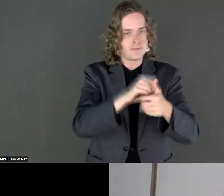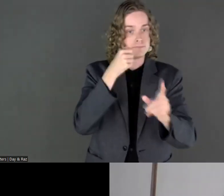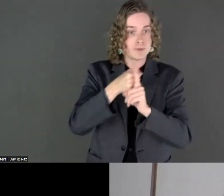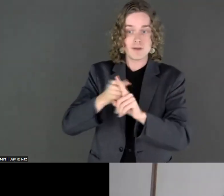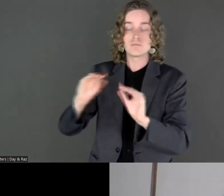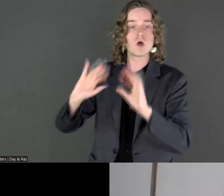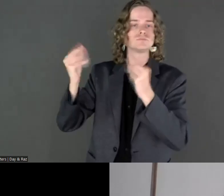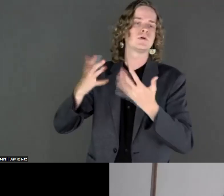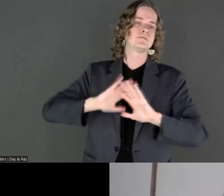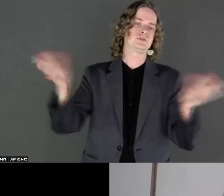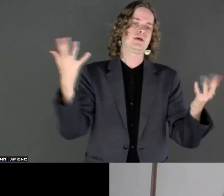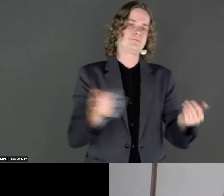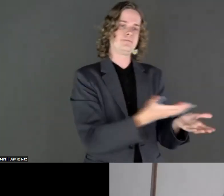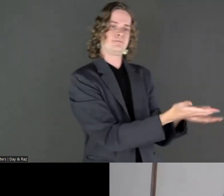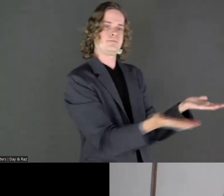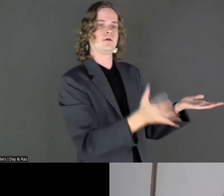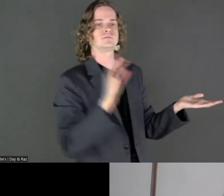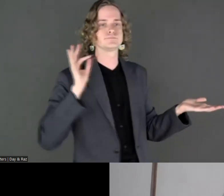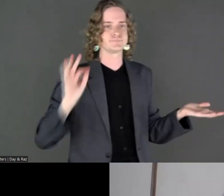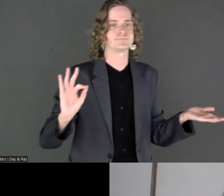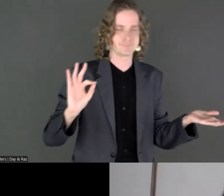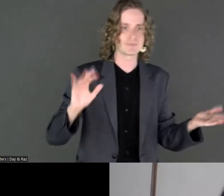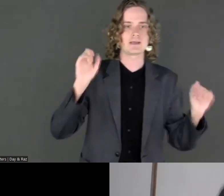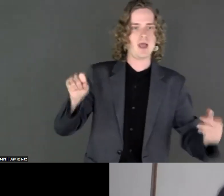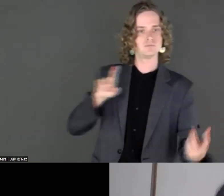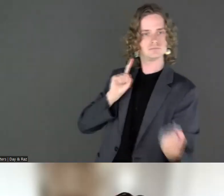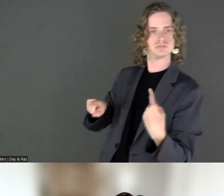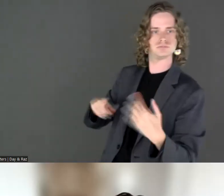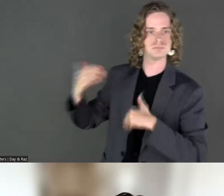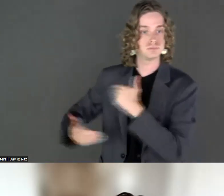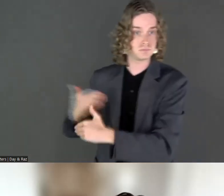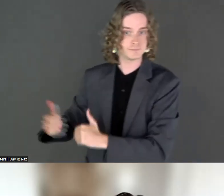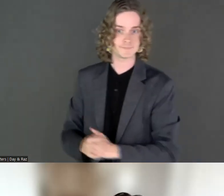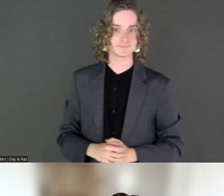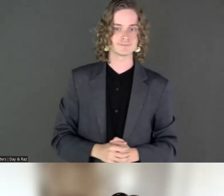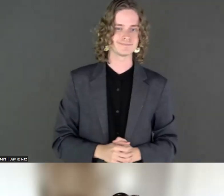we're just one minute short of time. I don't want to take up any more time than that. But just once